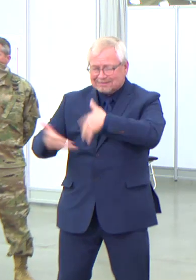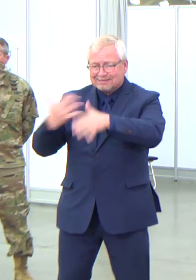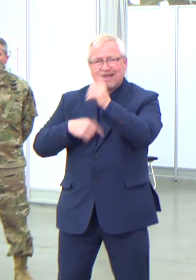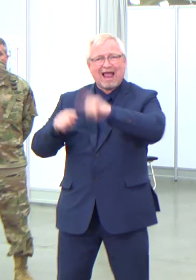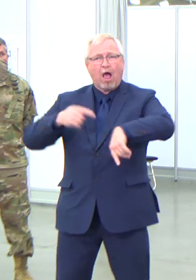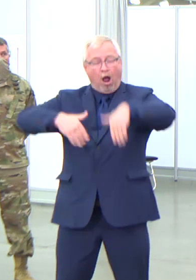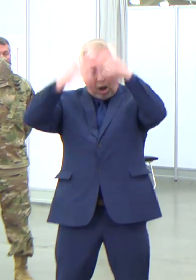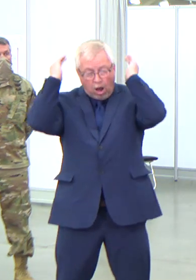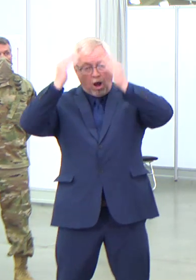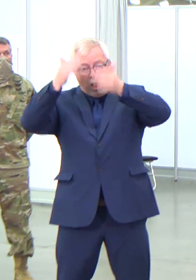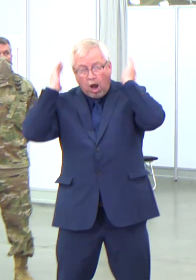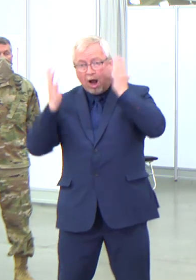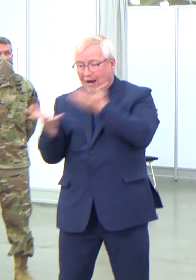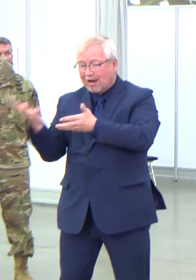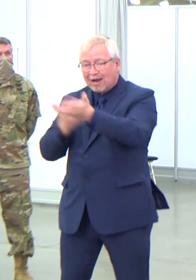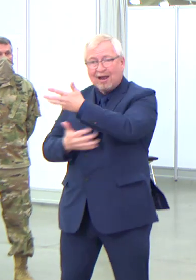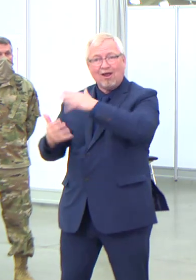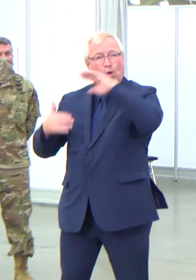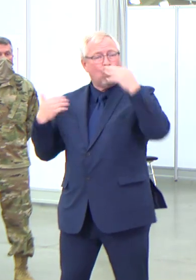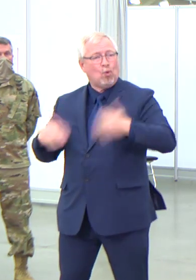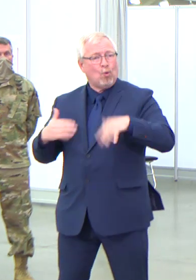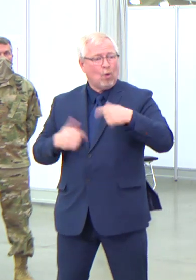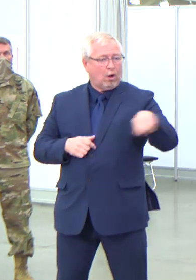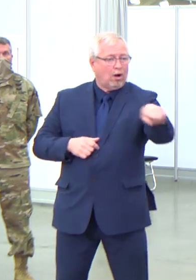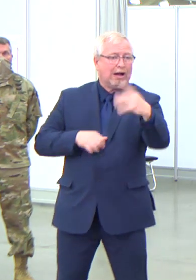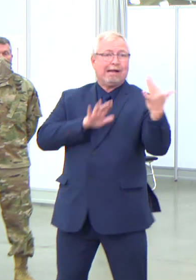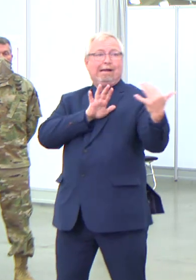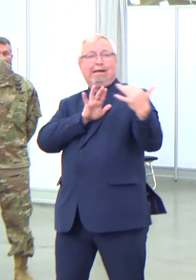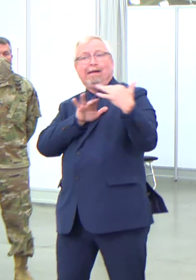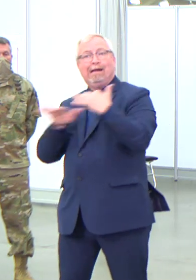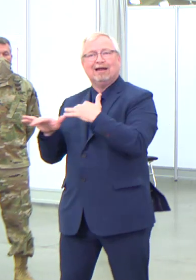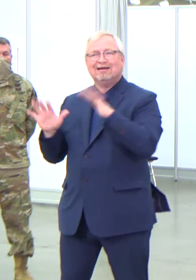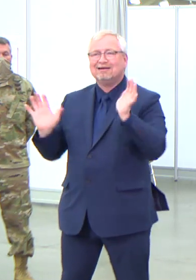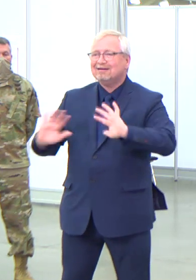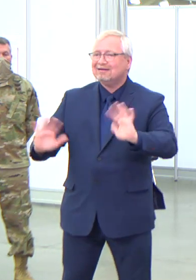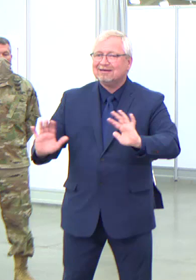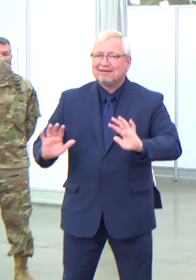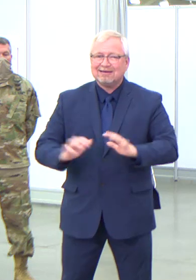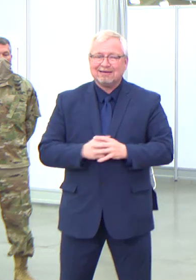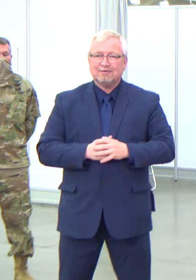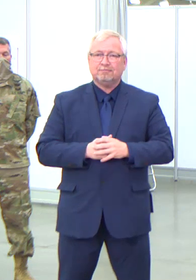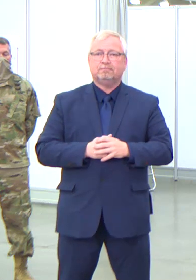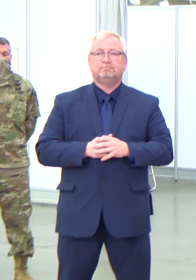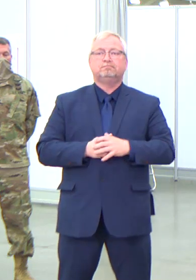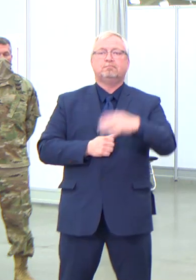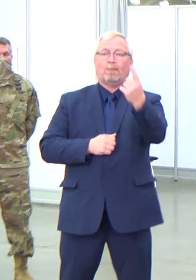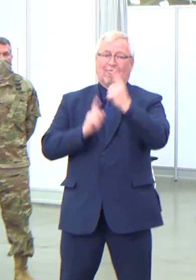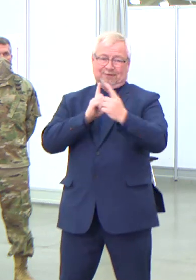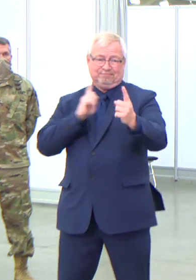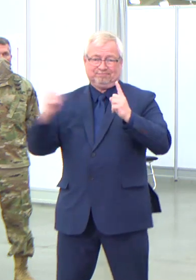are hopeful that the peak day of our epidemic in Maryland is sometime soon, given how early